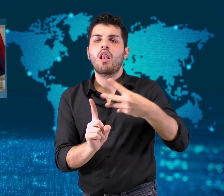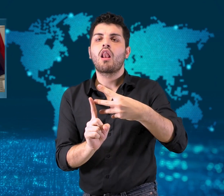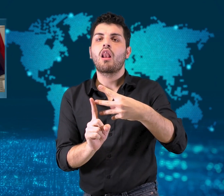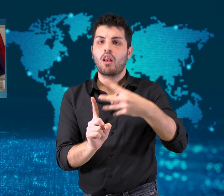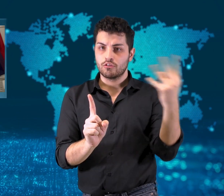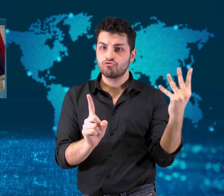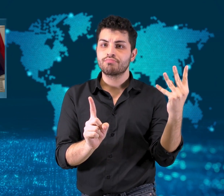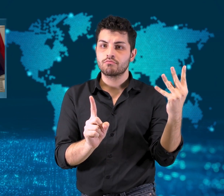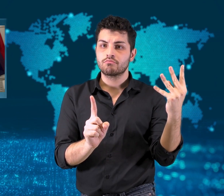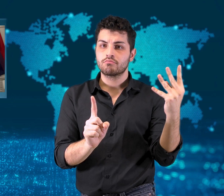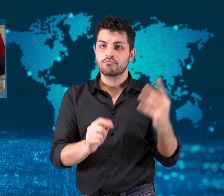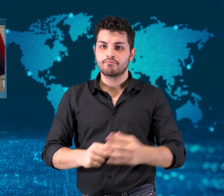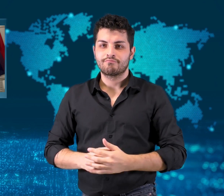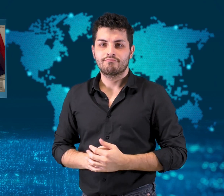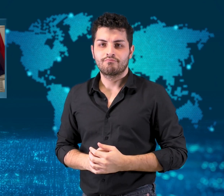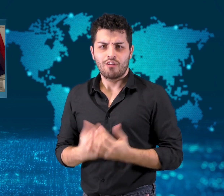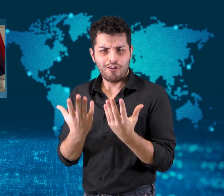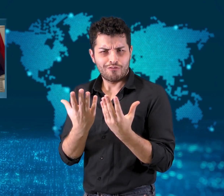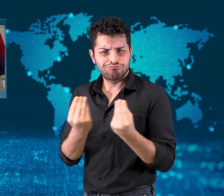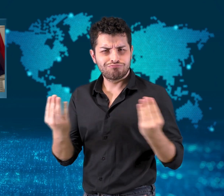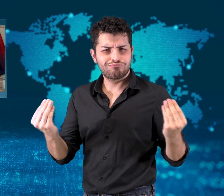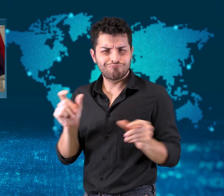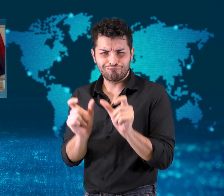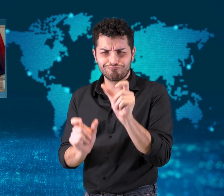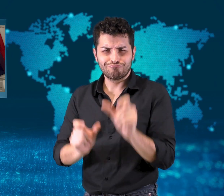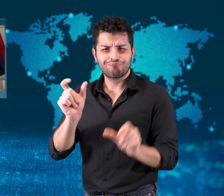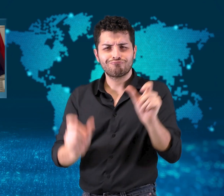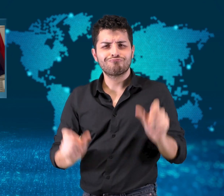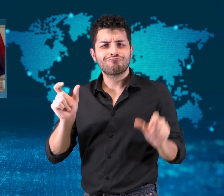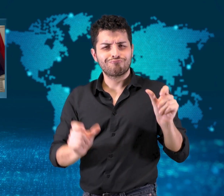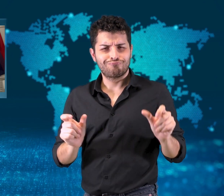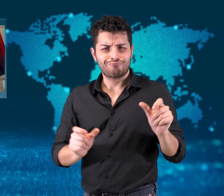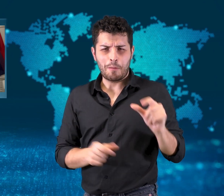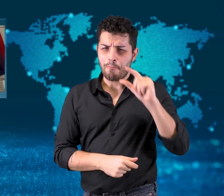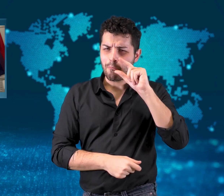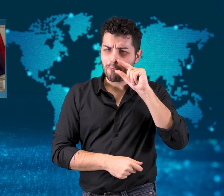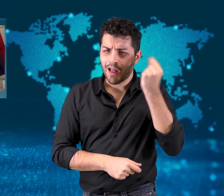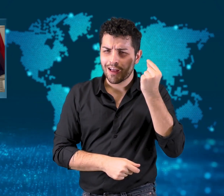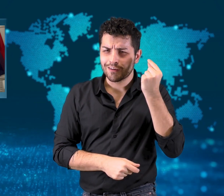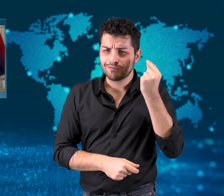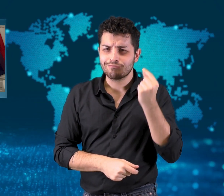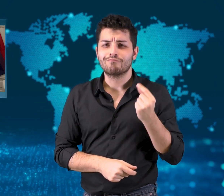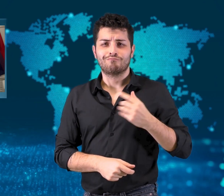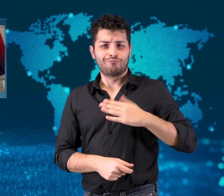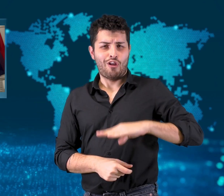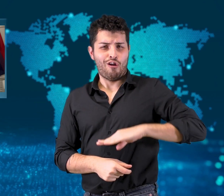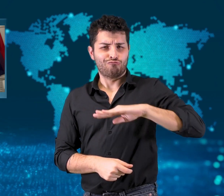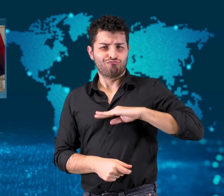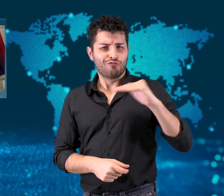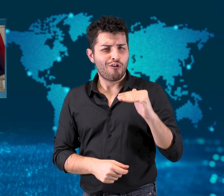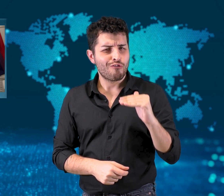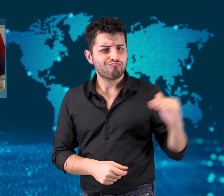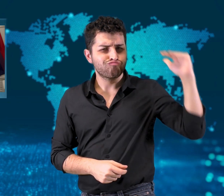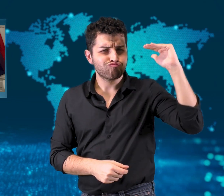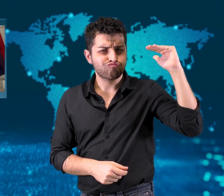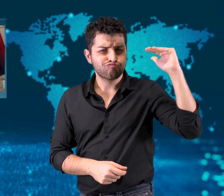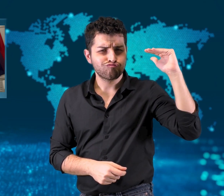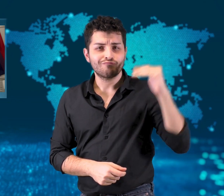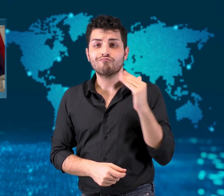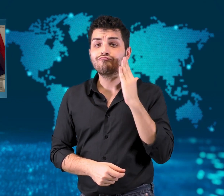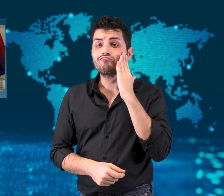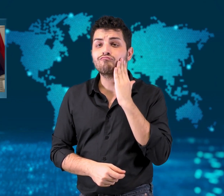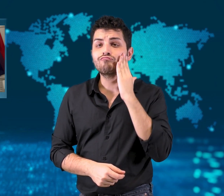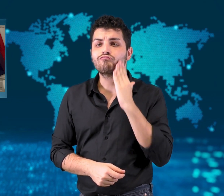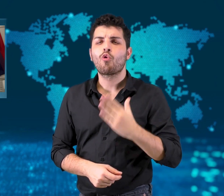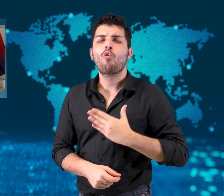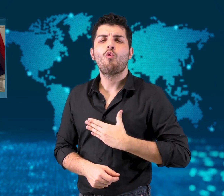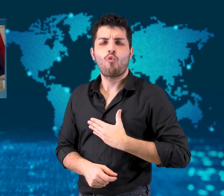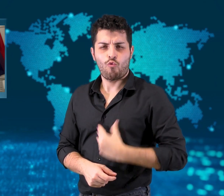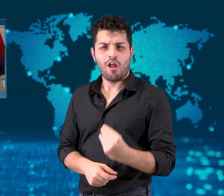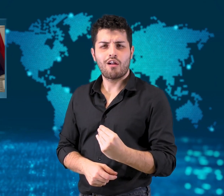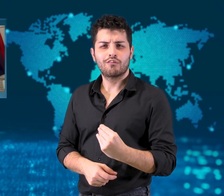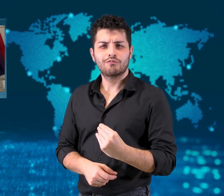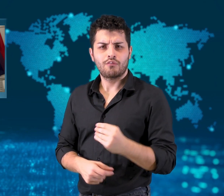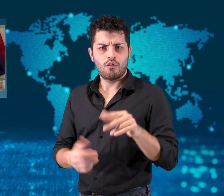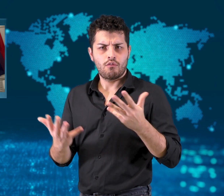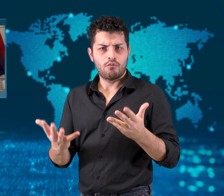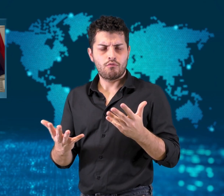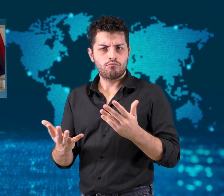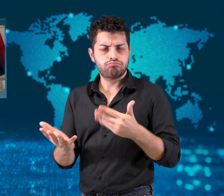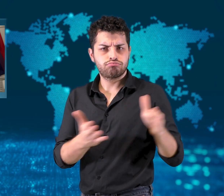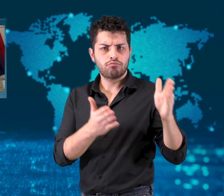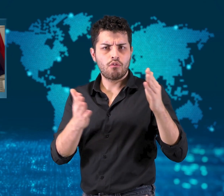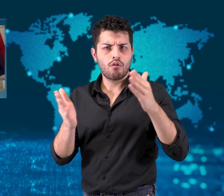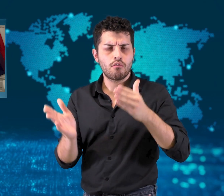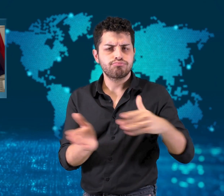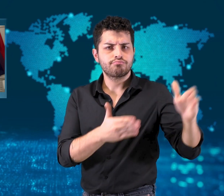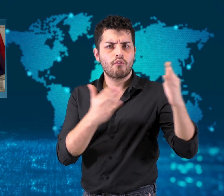Many of the older, white, male representatives were replaced with younger,